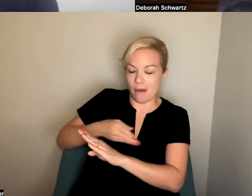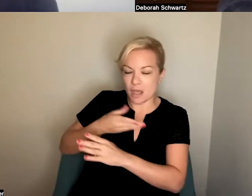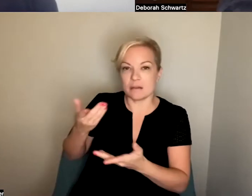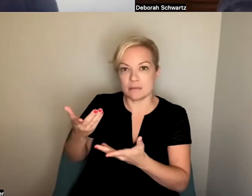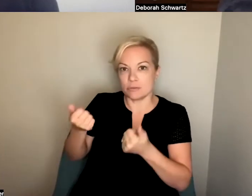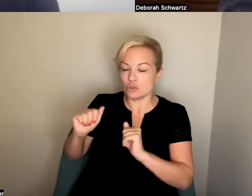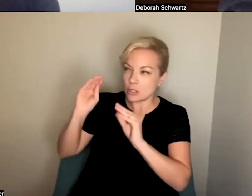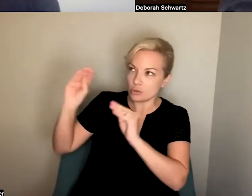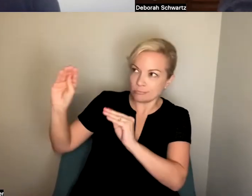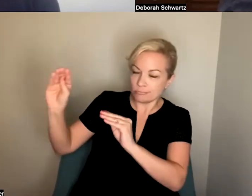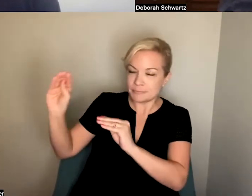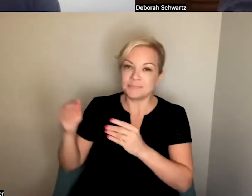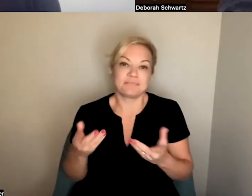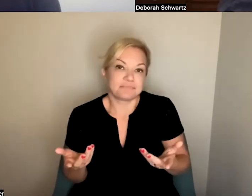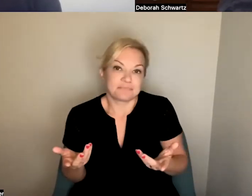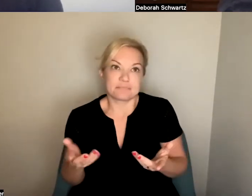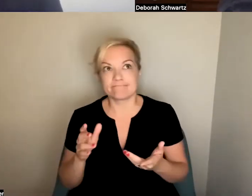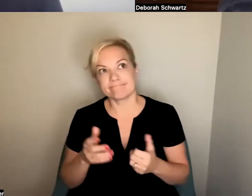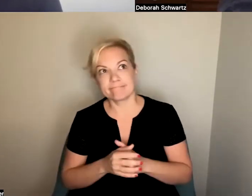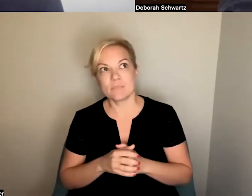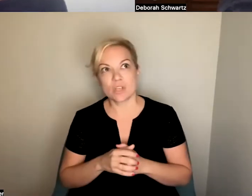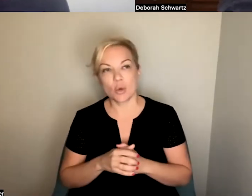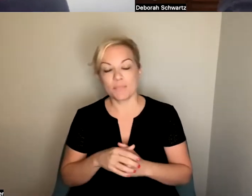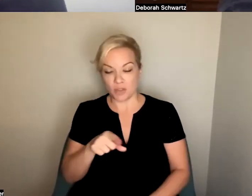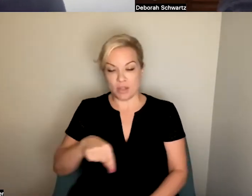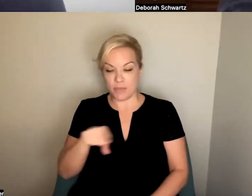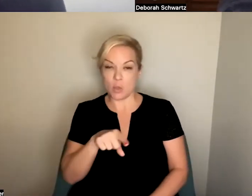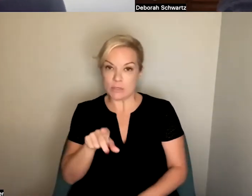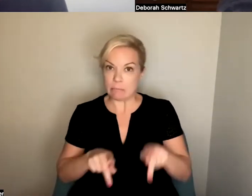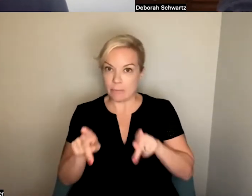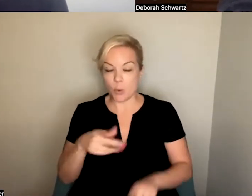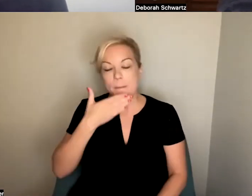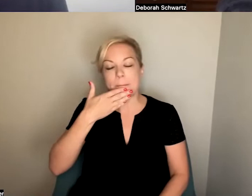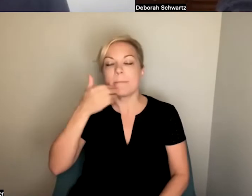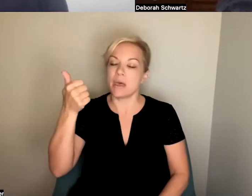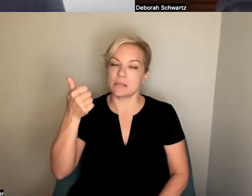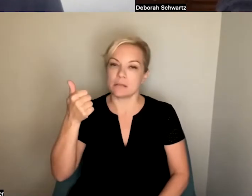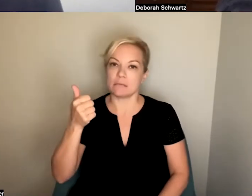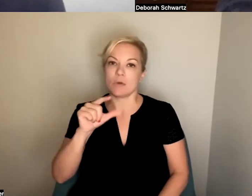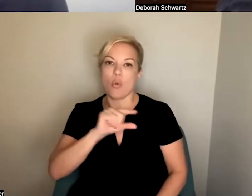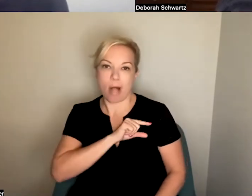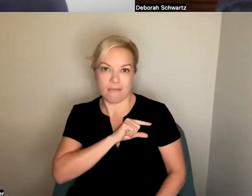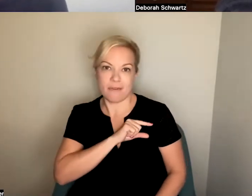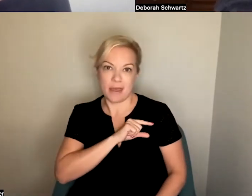and I think those are the best situated people to speak to it, and also the ones most easily shut down by management.